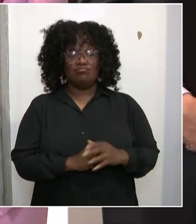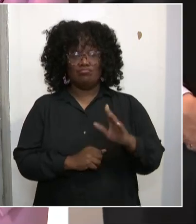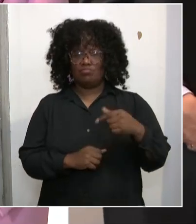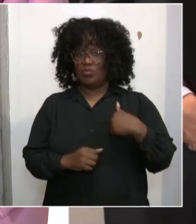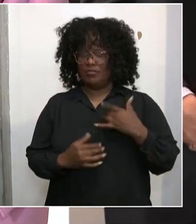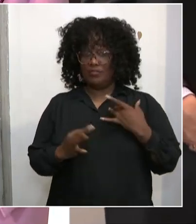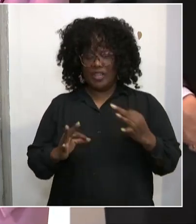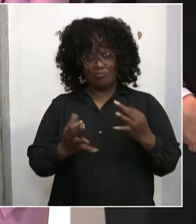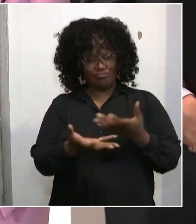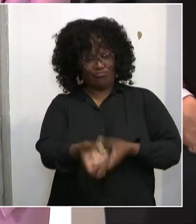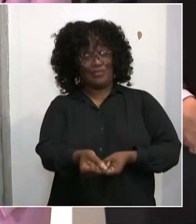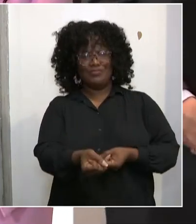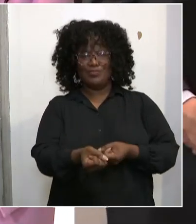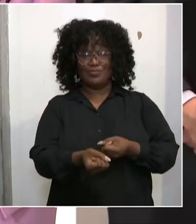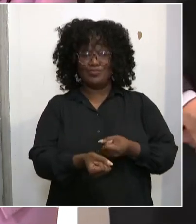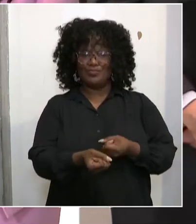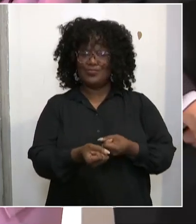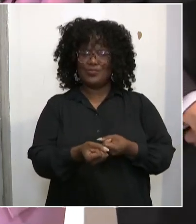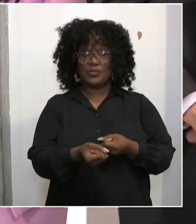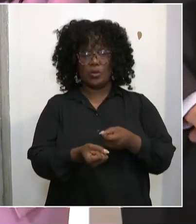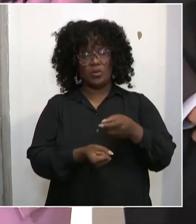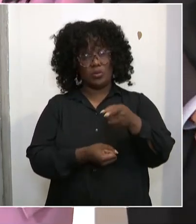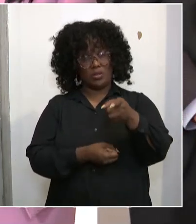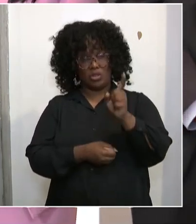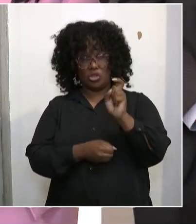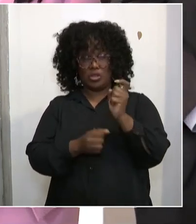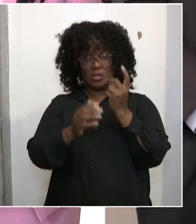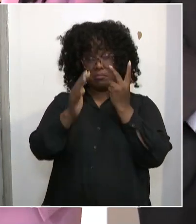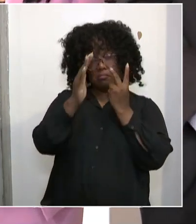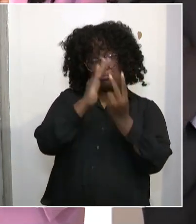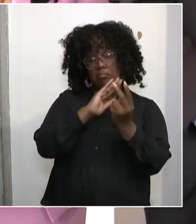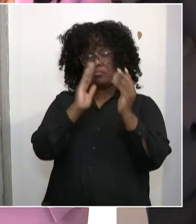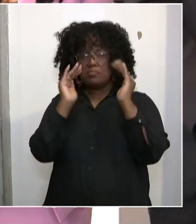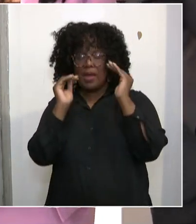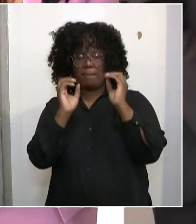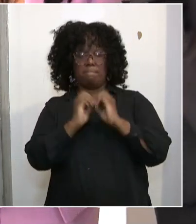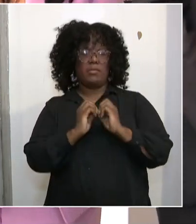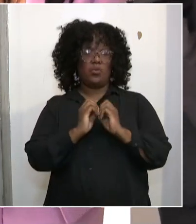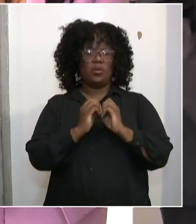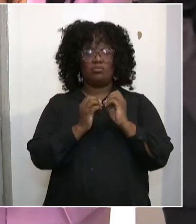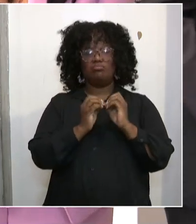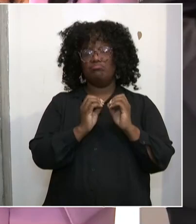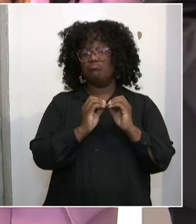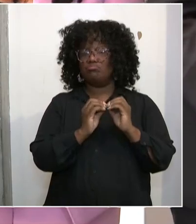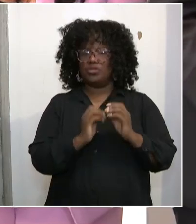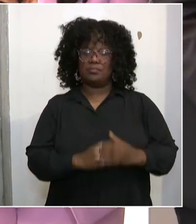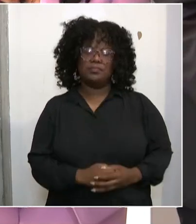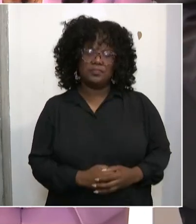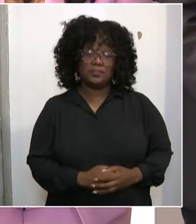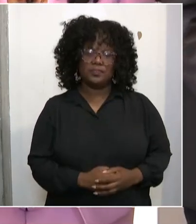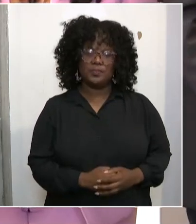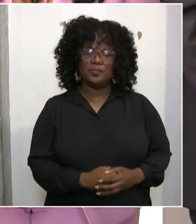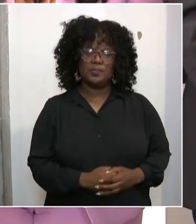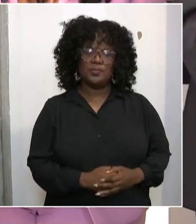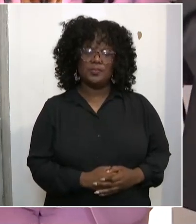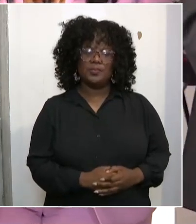expect more I think that's what I would say expect uh more uh and I think you know we've talked and I,